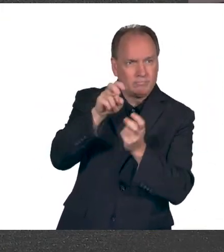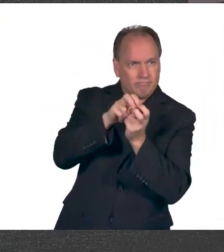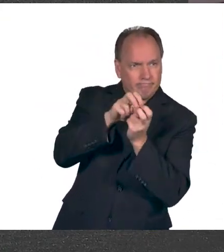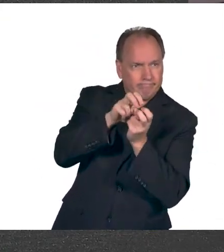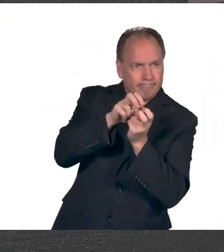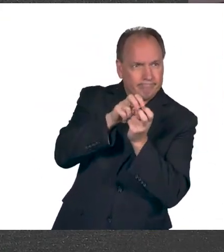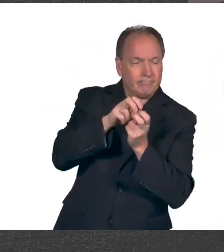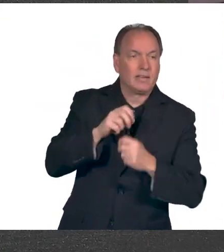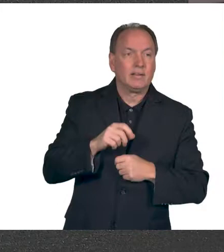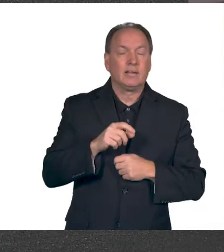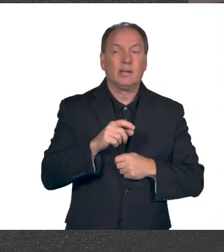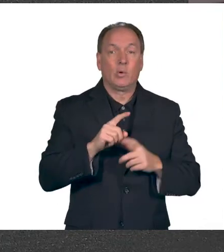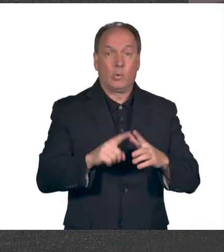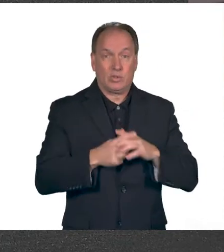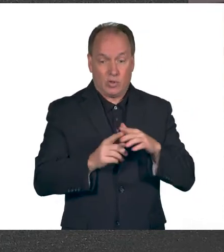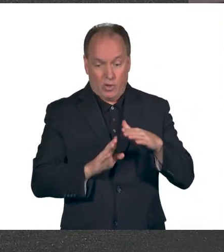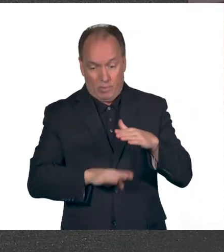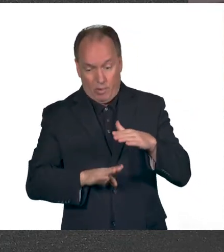When we measure we start at the very bottom,